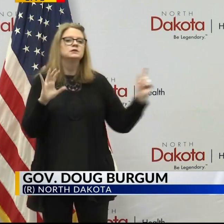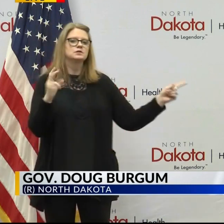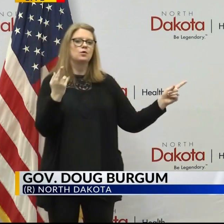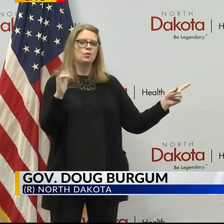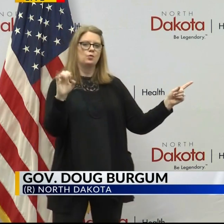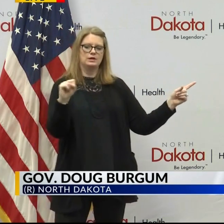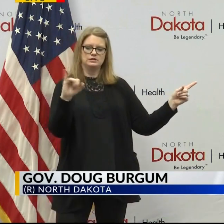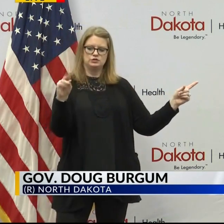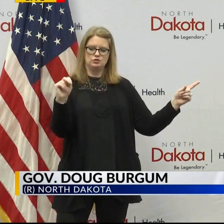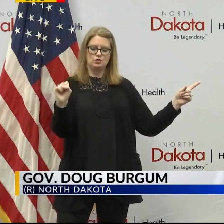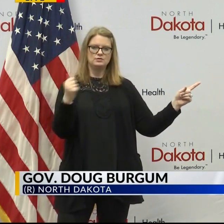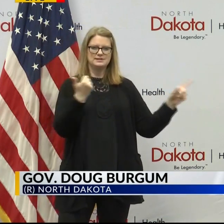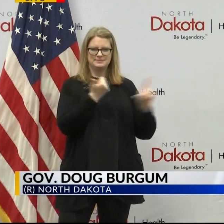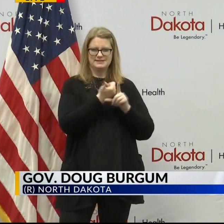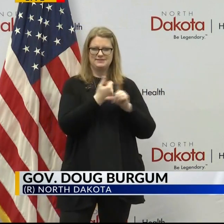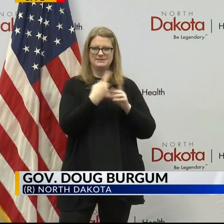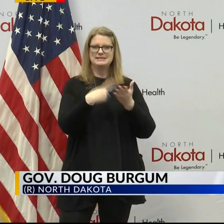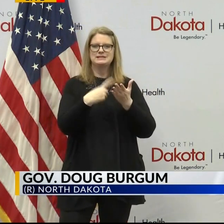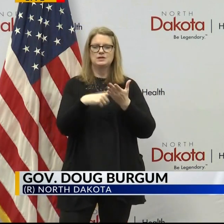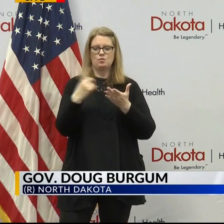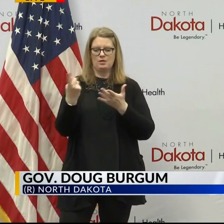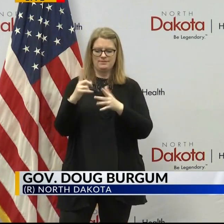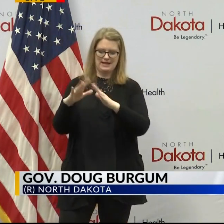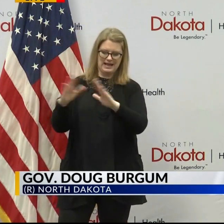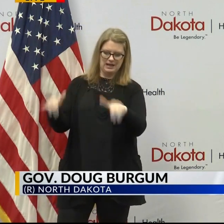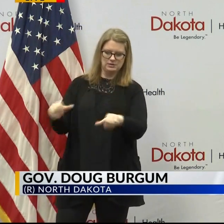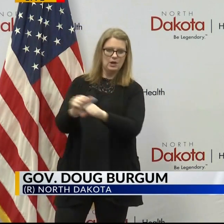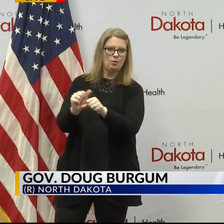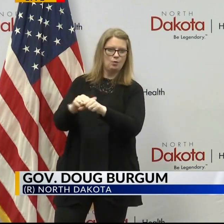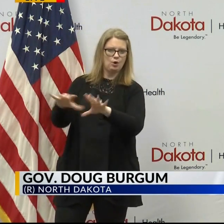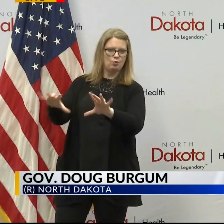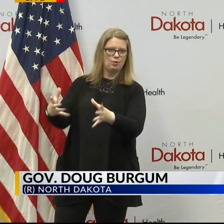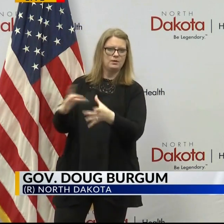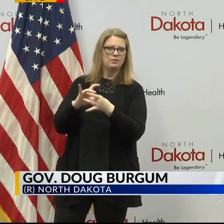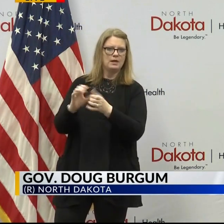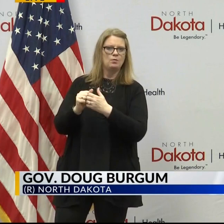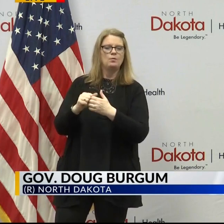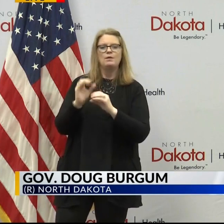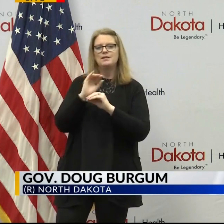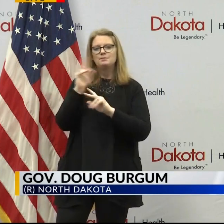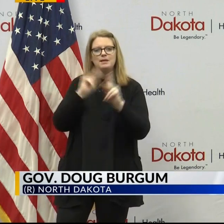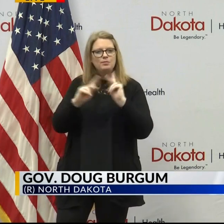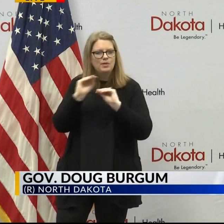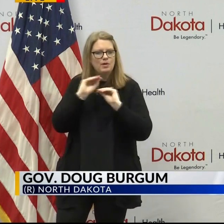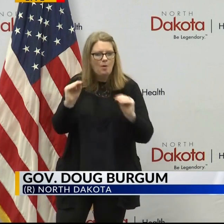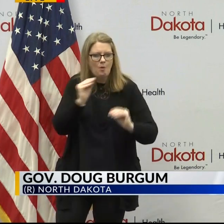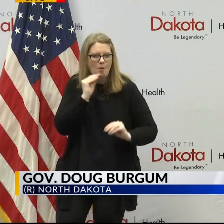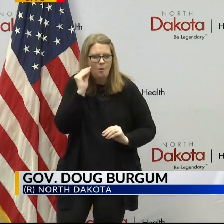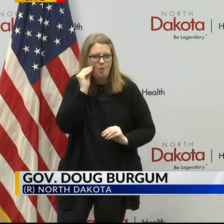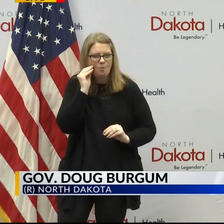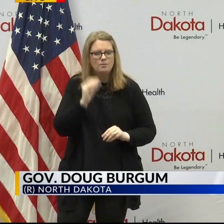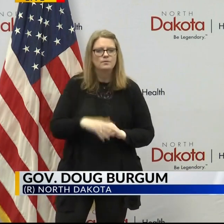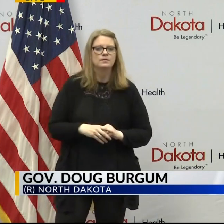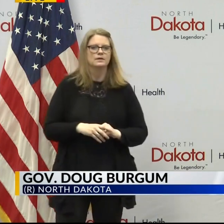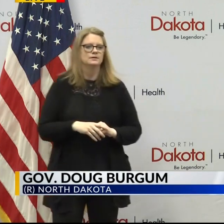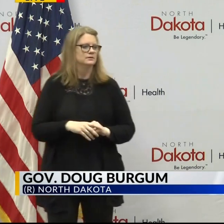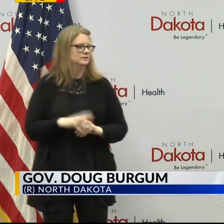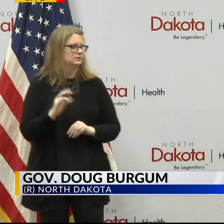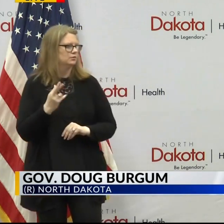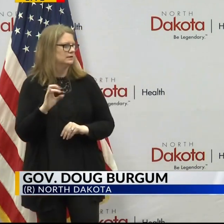HOMELESS. I WOULD LIKE TO INVITE THE DHS